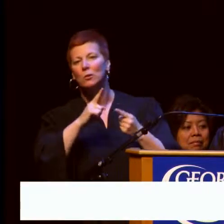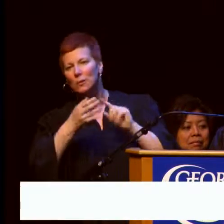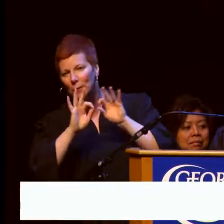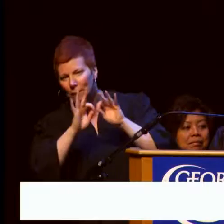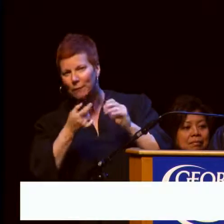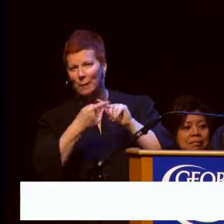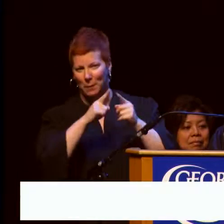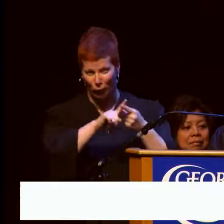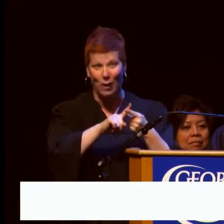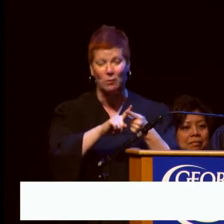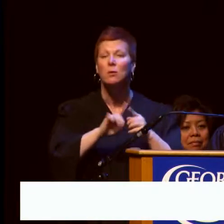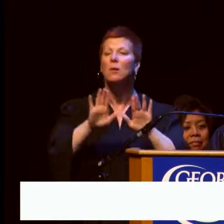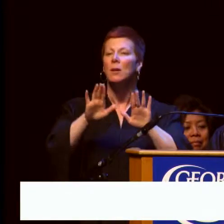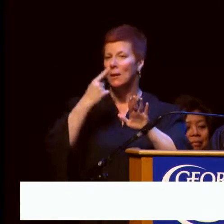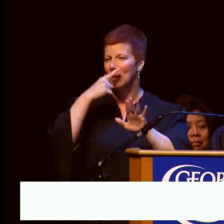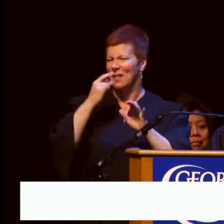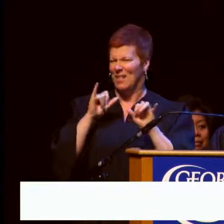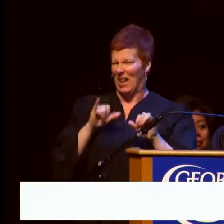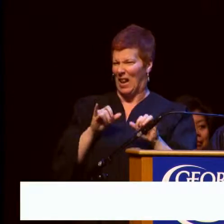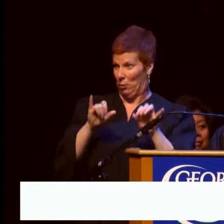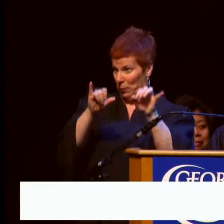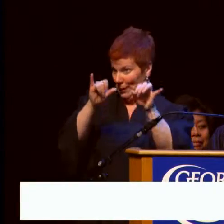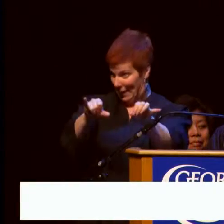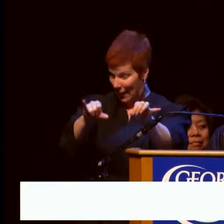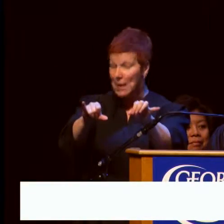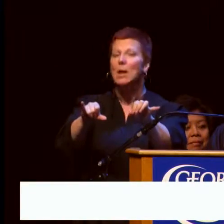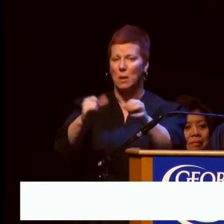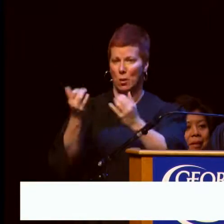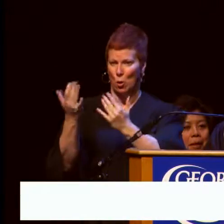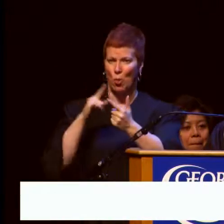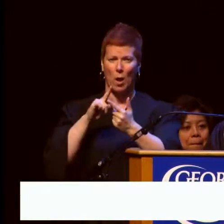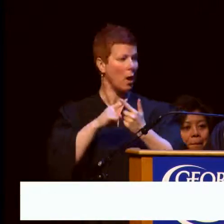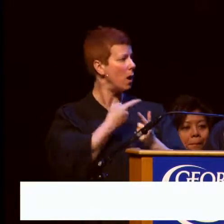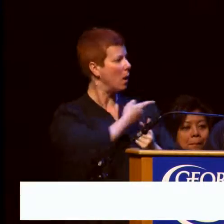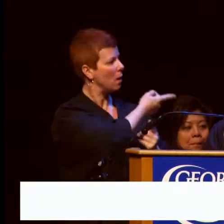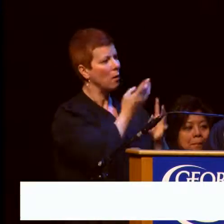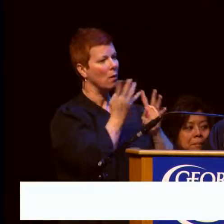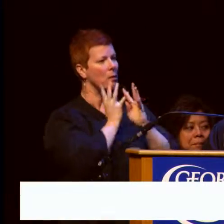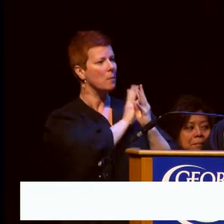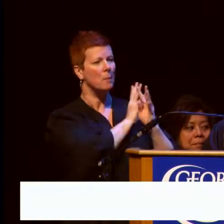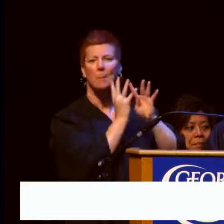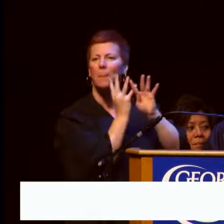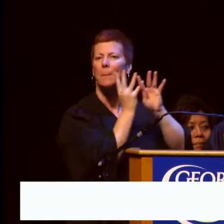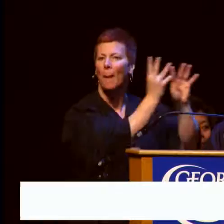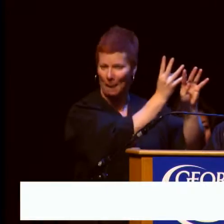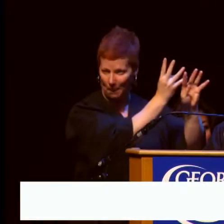WE ASK THAT YOU REMAIN IN THE AUDITORIUM UNTIL THE PLATFORM PARTY HAS LEFT THE STAGE.